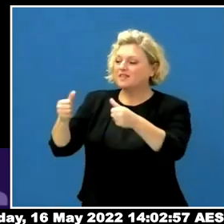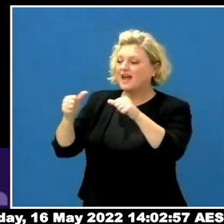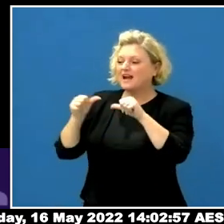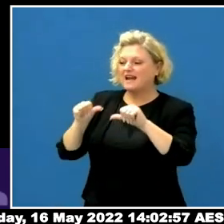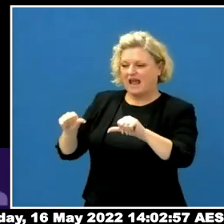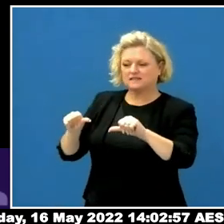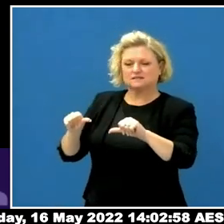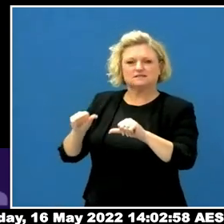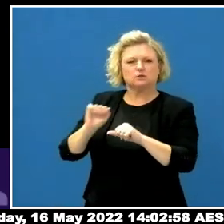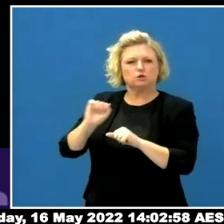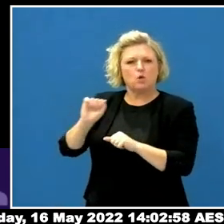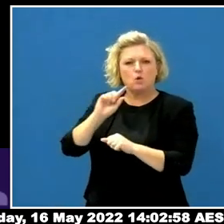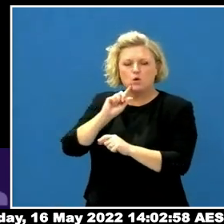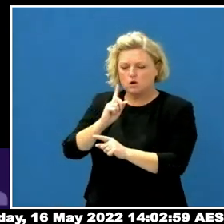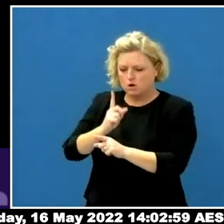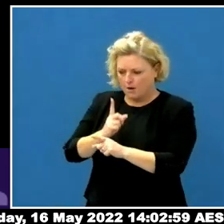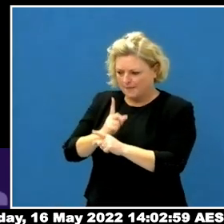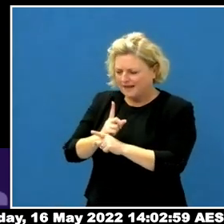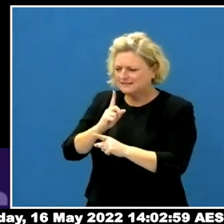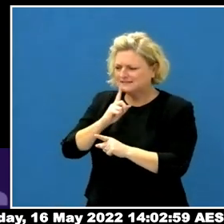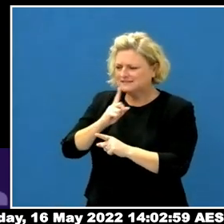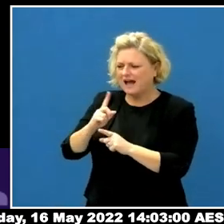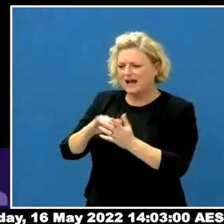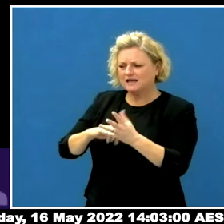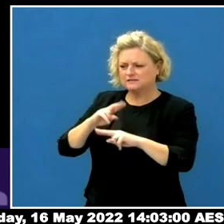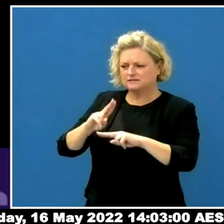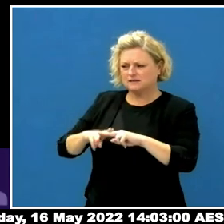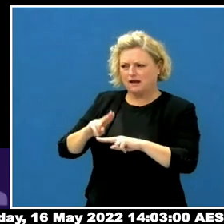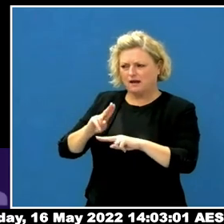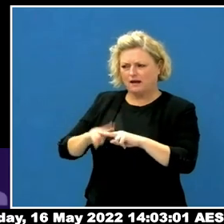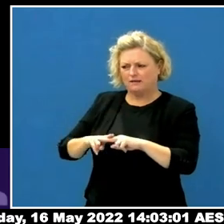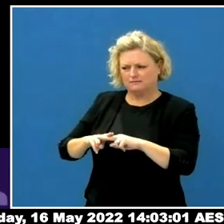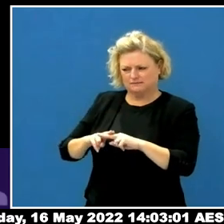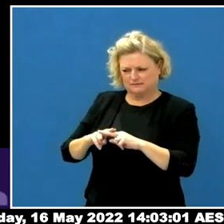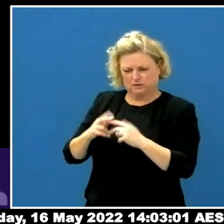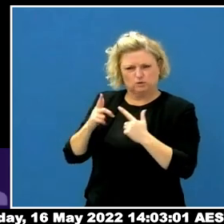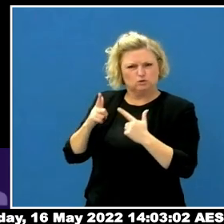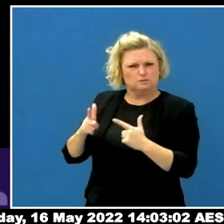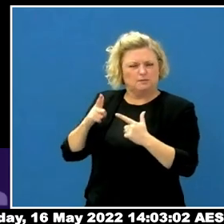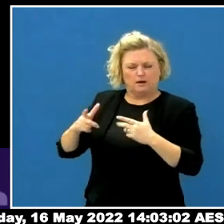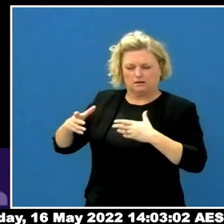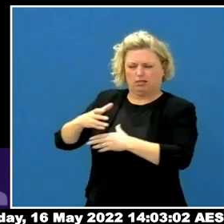turnover being very high over the years and unfortunately more so a spike in recent times